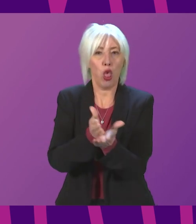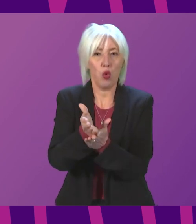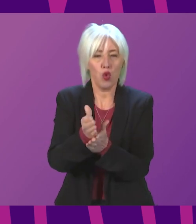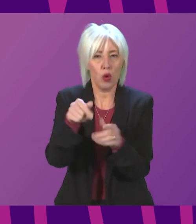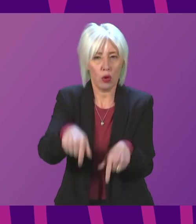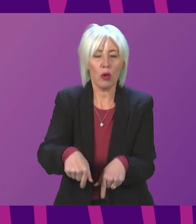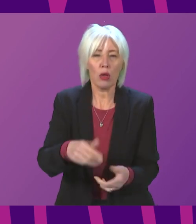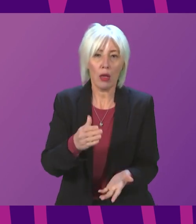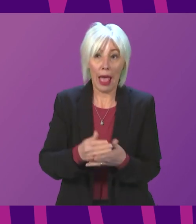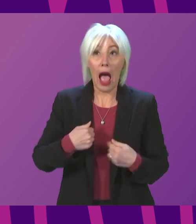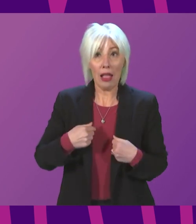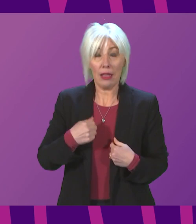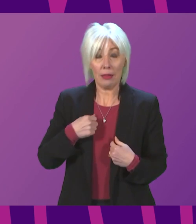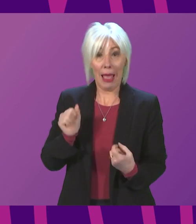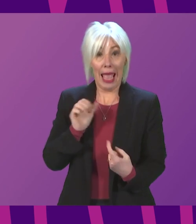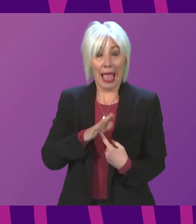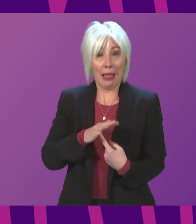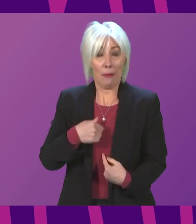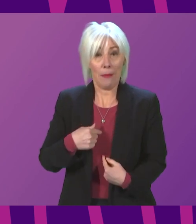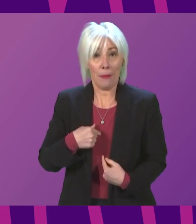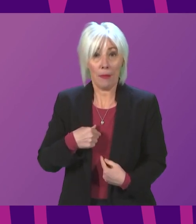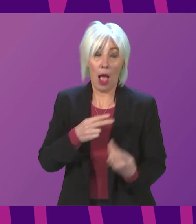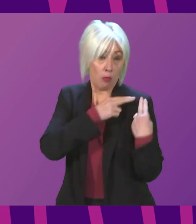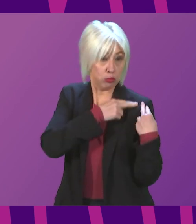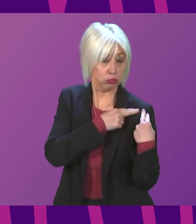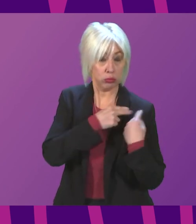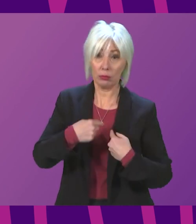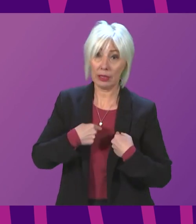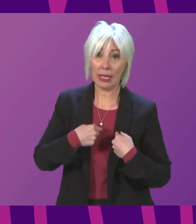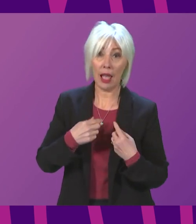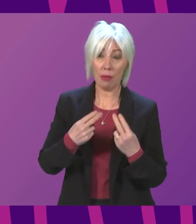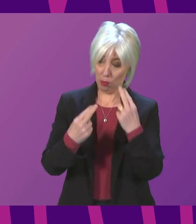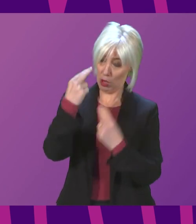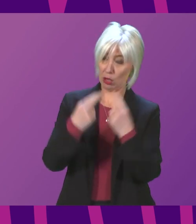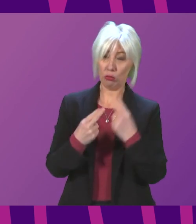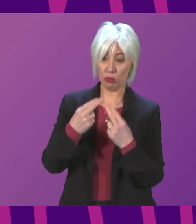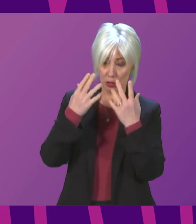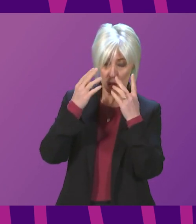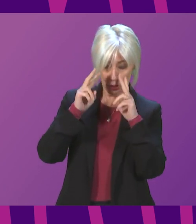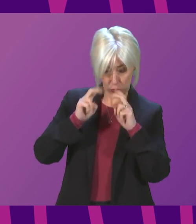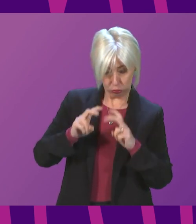I will always seek to do that. I will be held accountable and I will be subjected to scrutiny, which is the nature of the job that I am privileged to do.